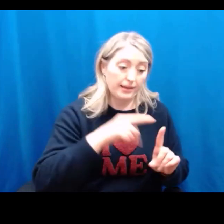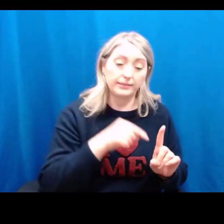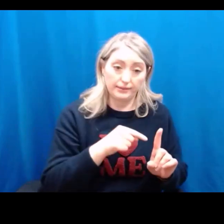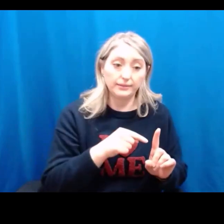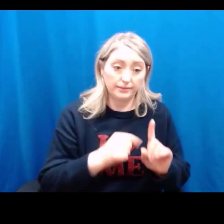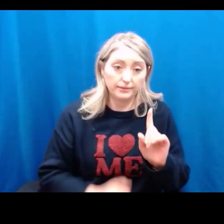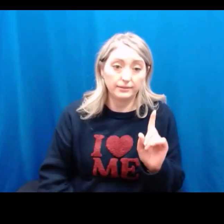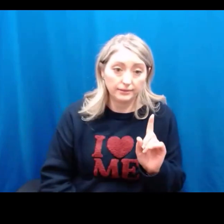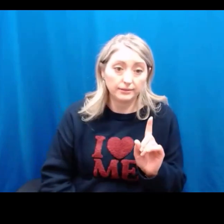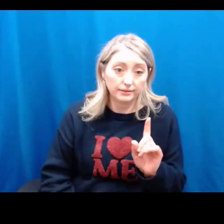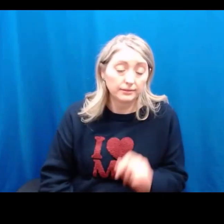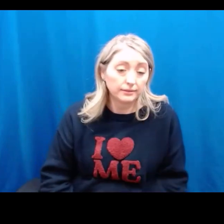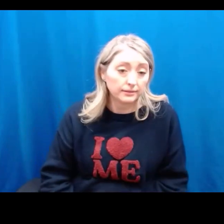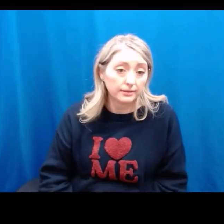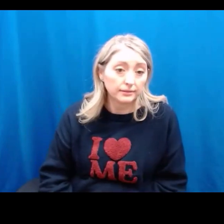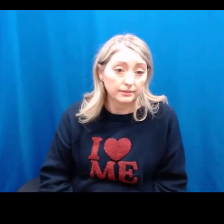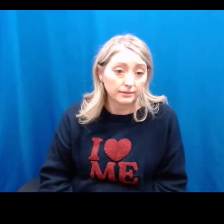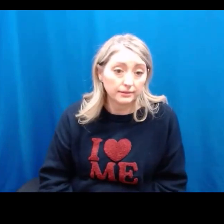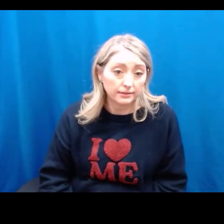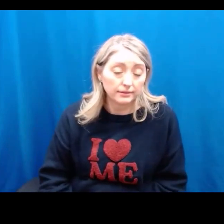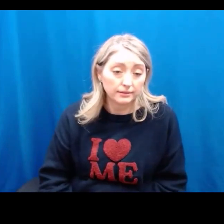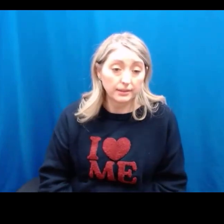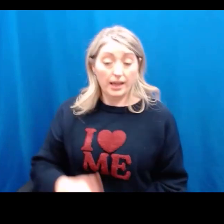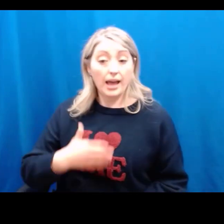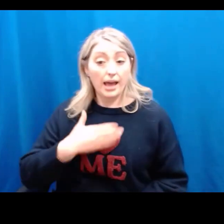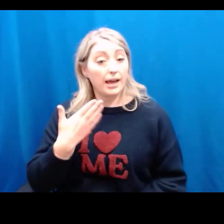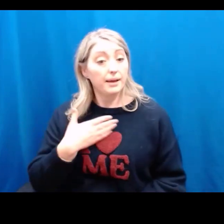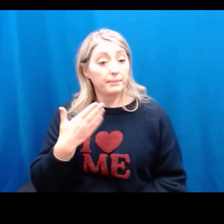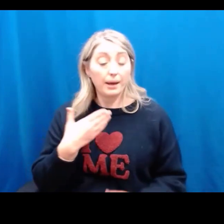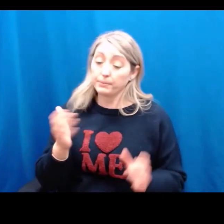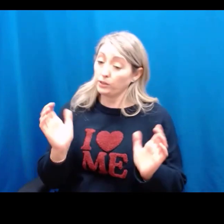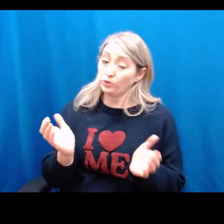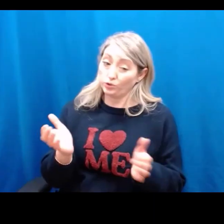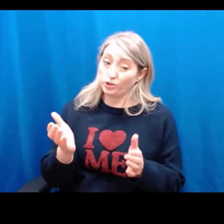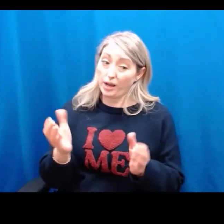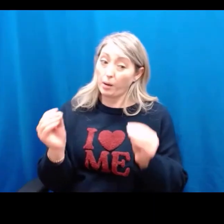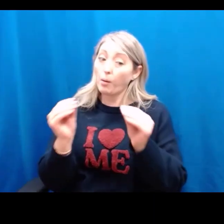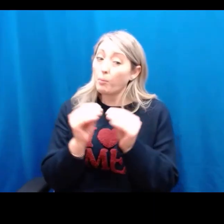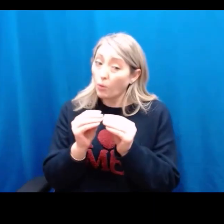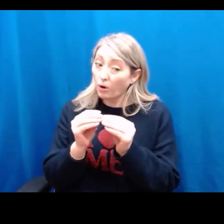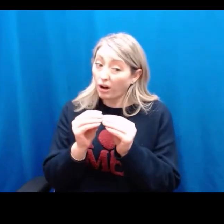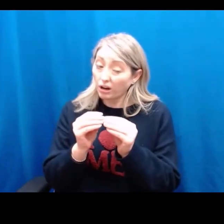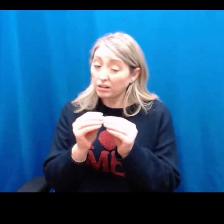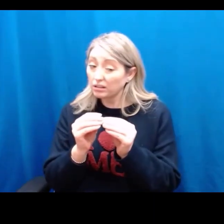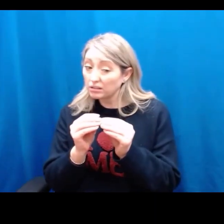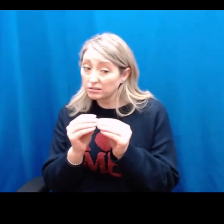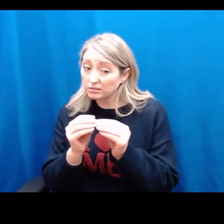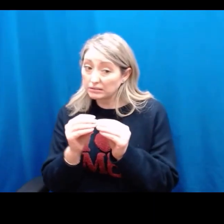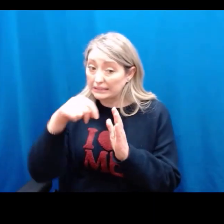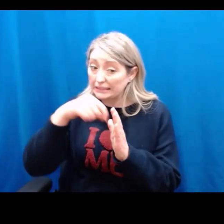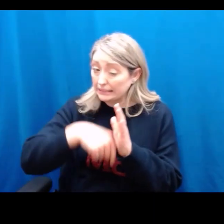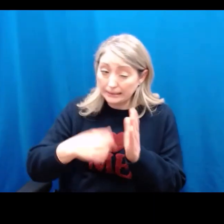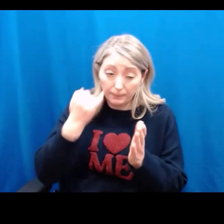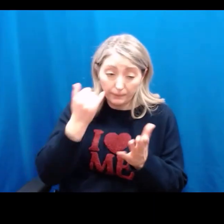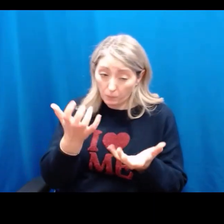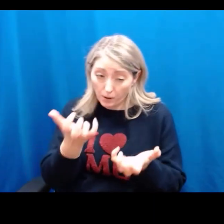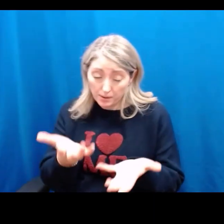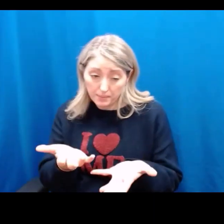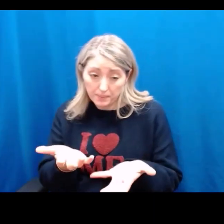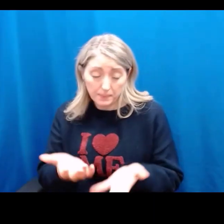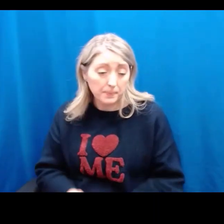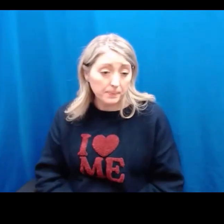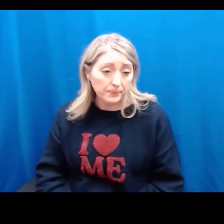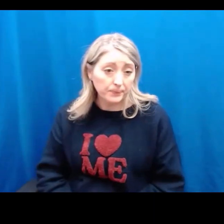and I'm happy to chat, chat further. Gwendolyn, we did. I